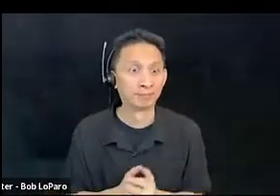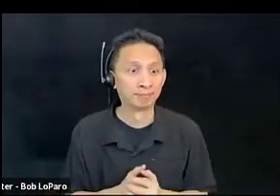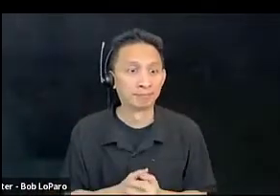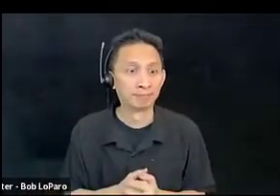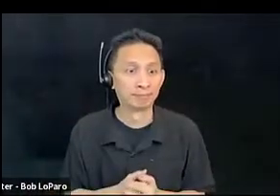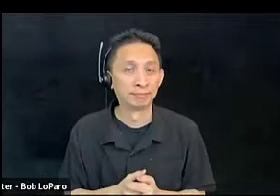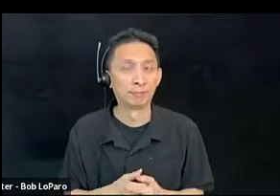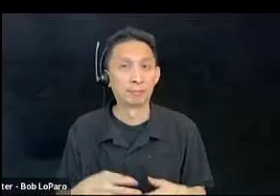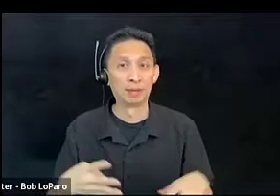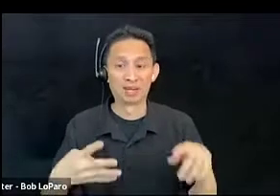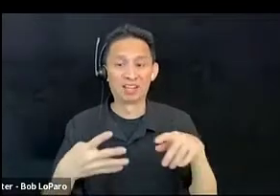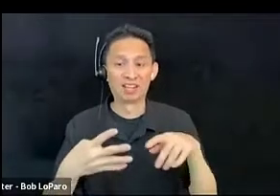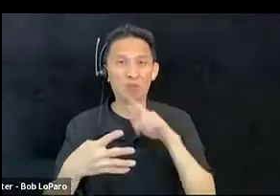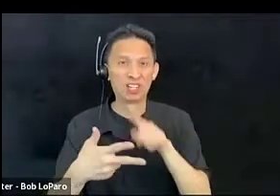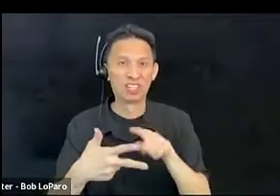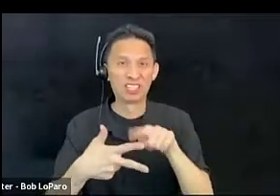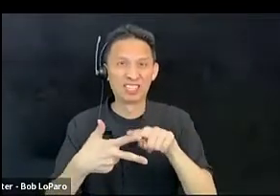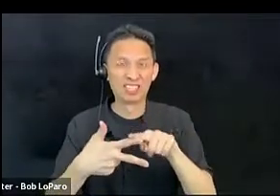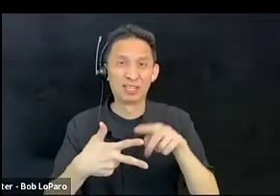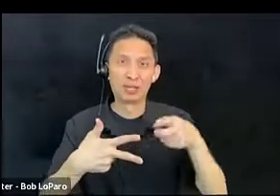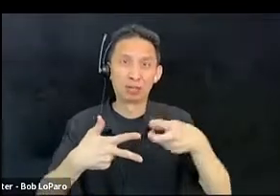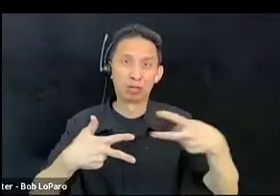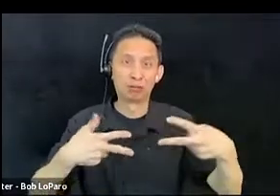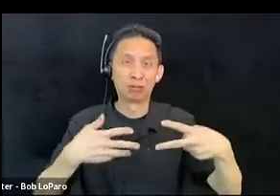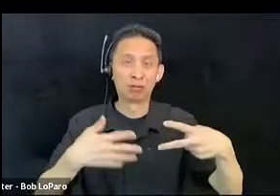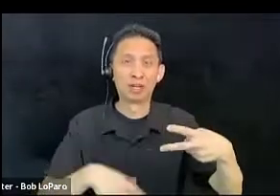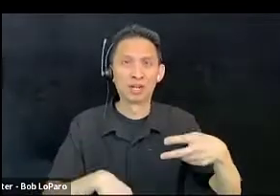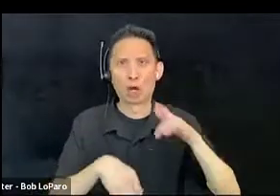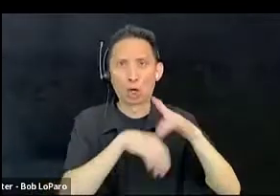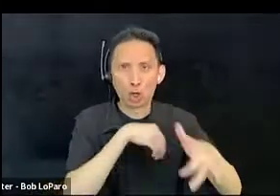that difference is eye to object contact, right?